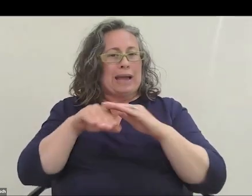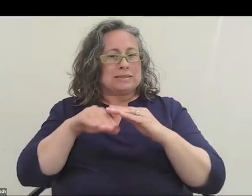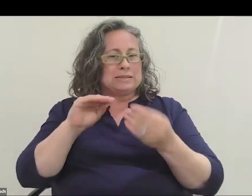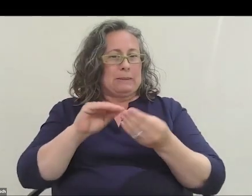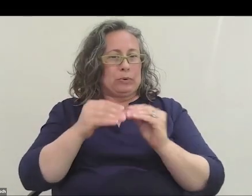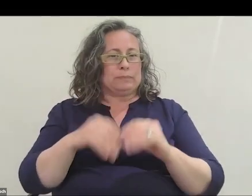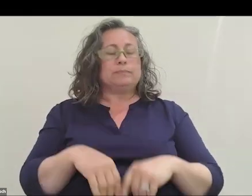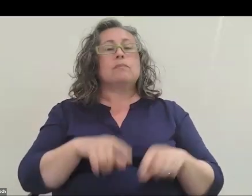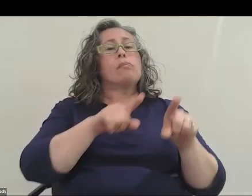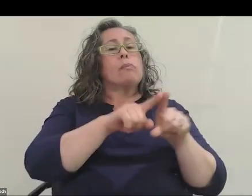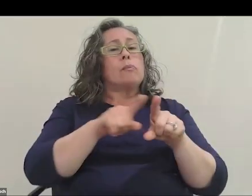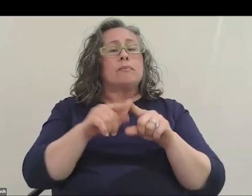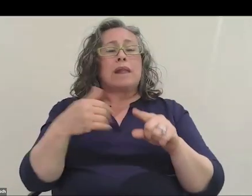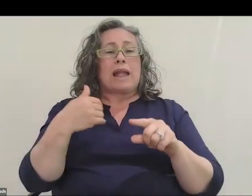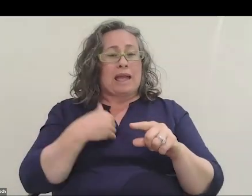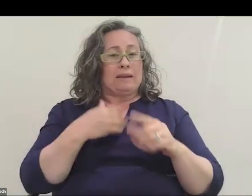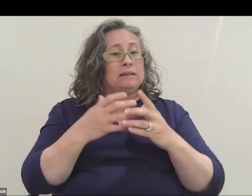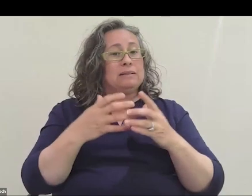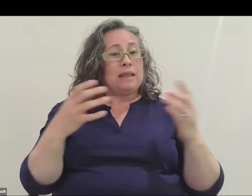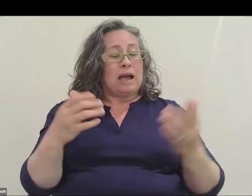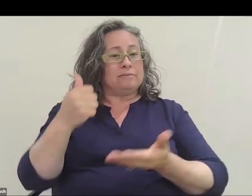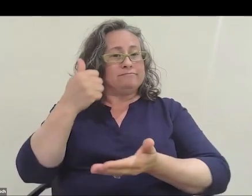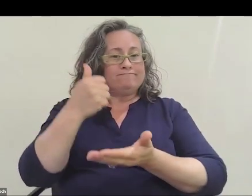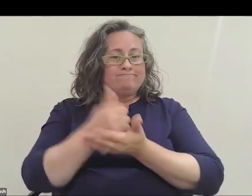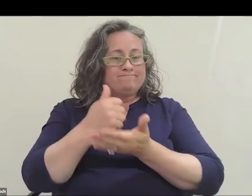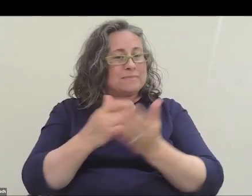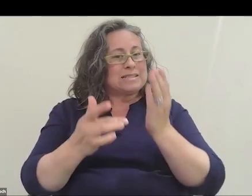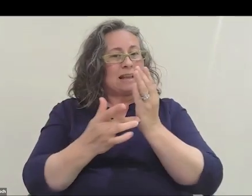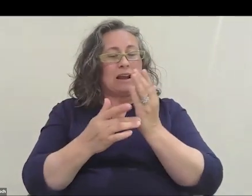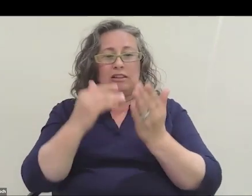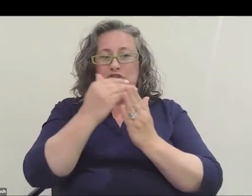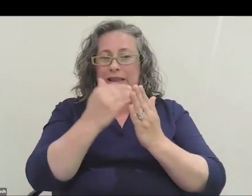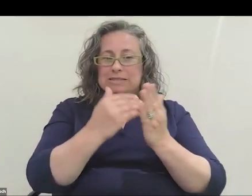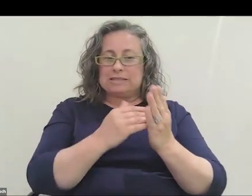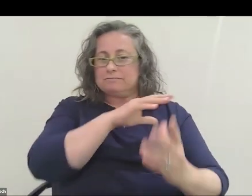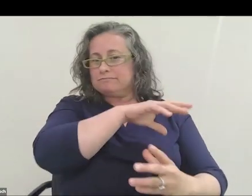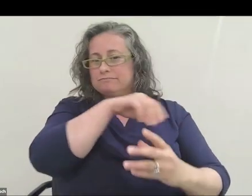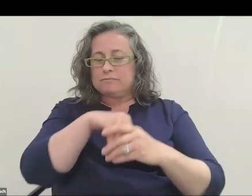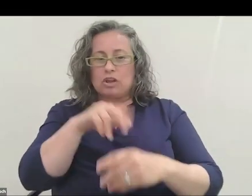They also have had a lot of assistive technology lessons, incorporate 3D printing because they found